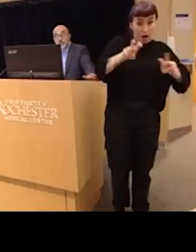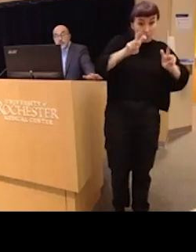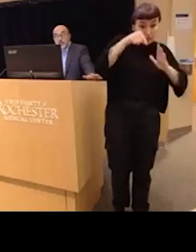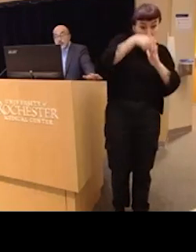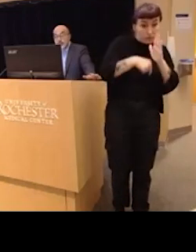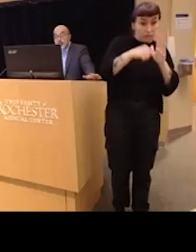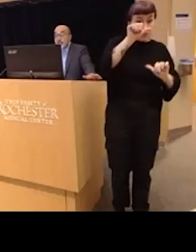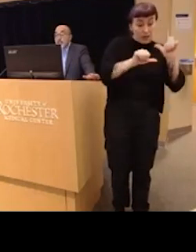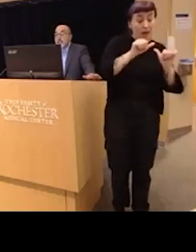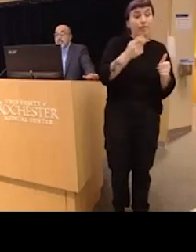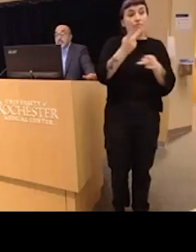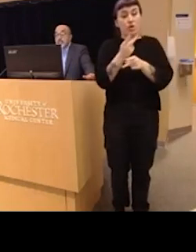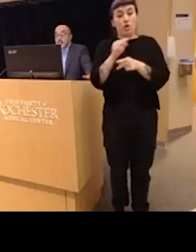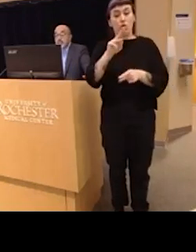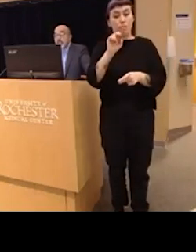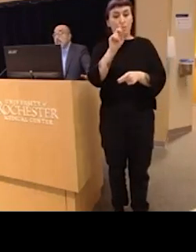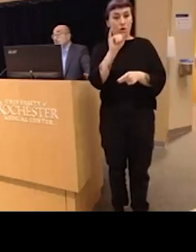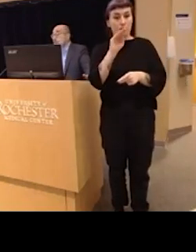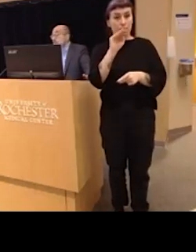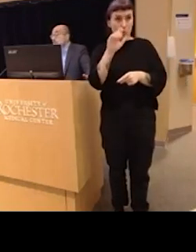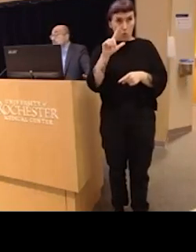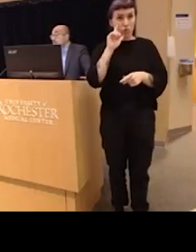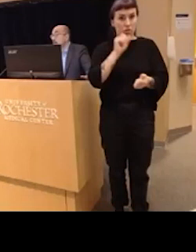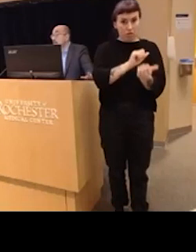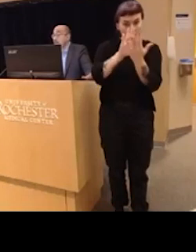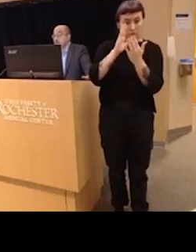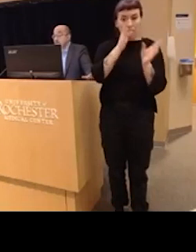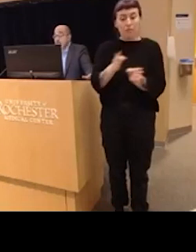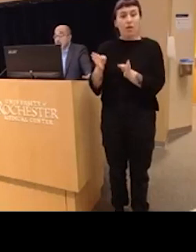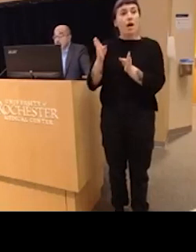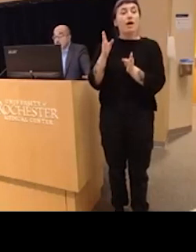up with a multimodal plan and is able to get not every patient but you a lot of our patients to